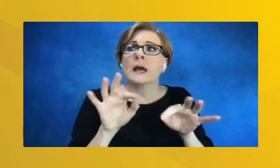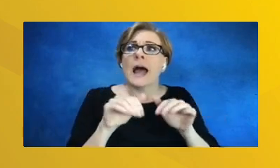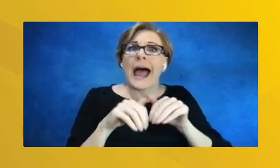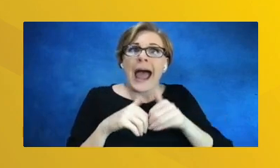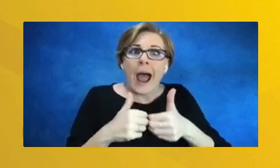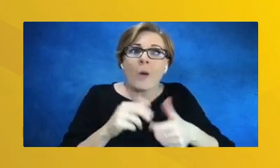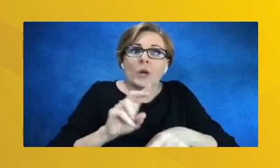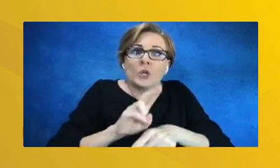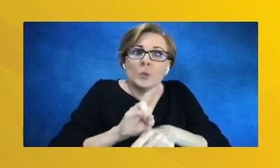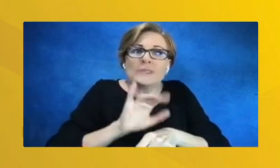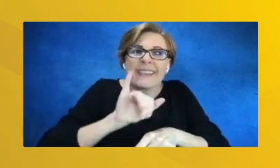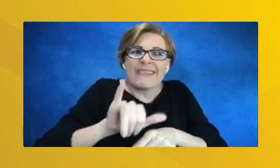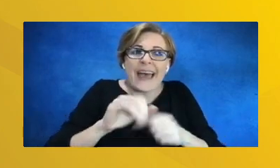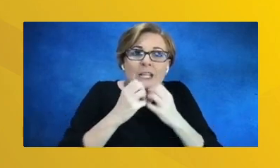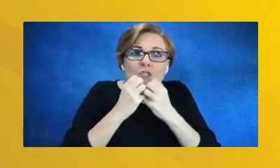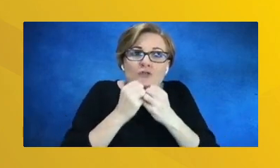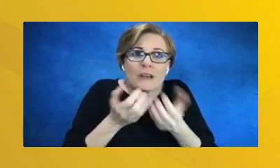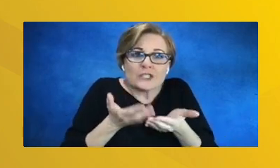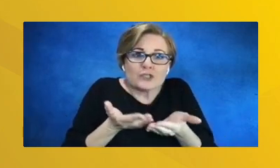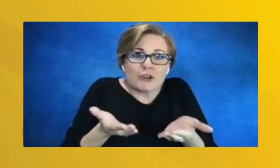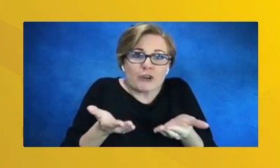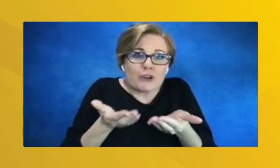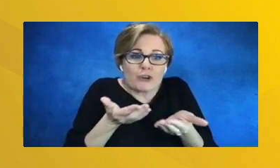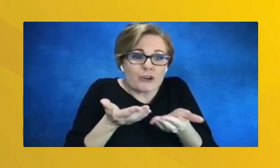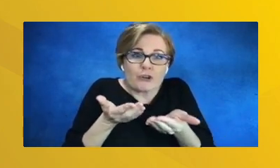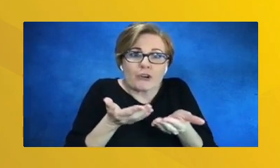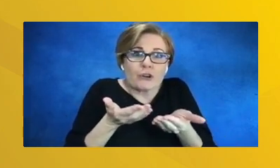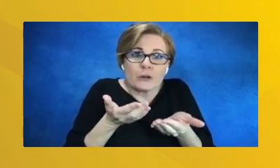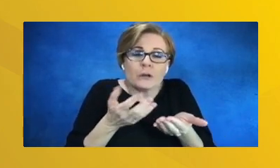treasure in their own classroom and home.